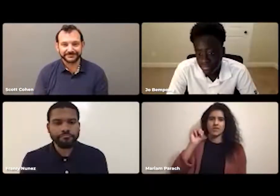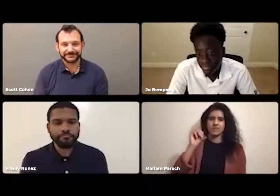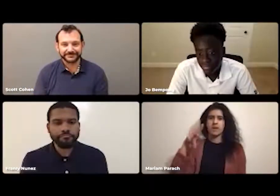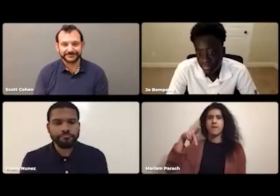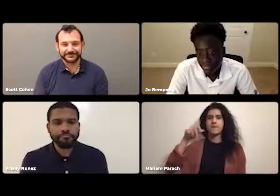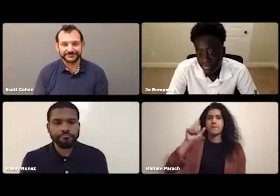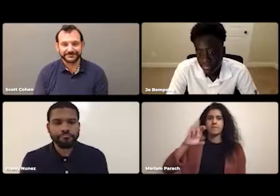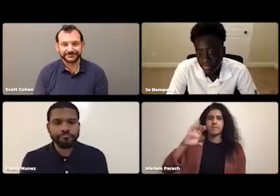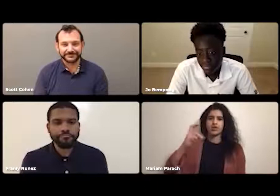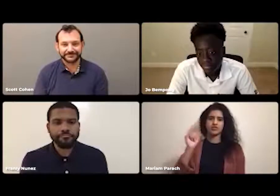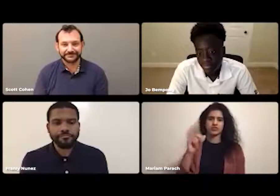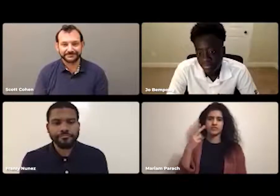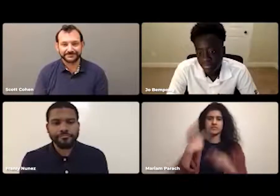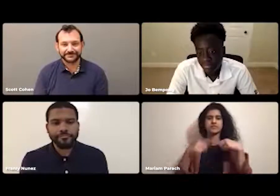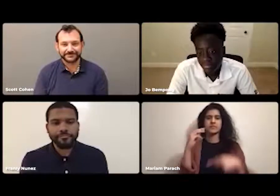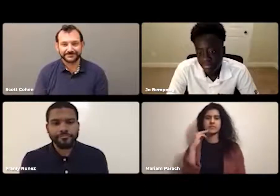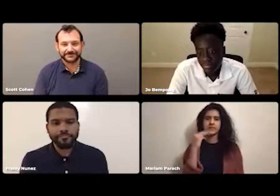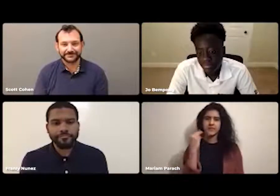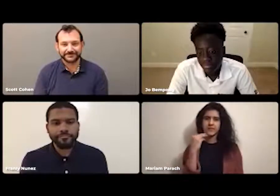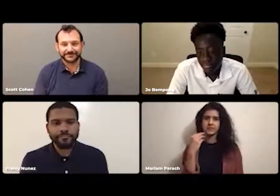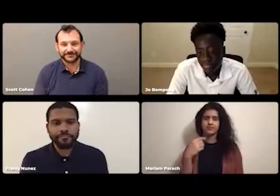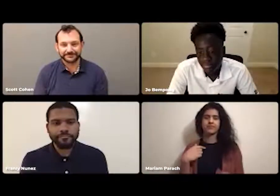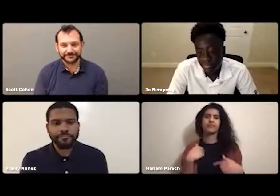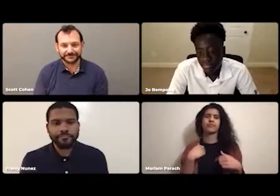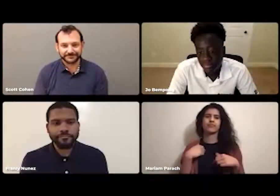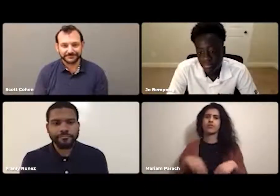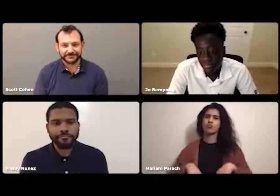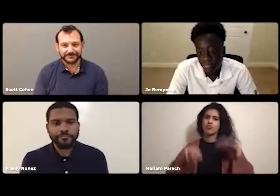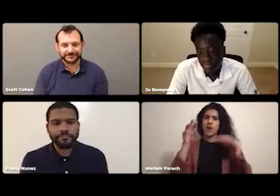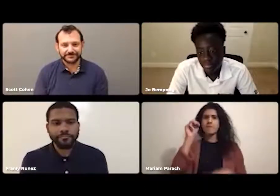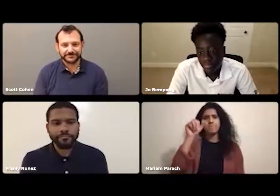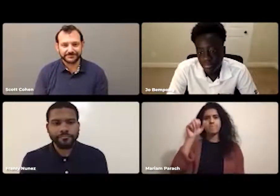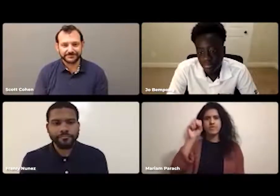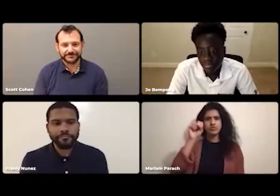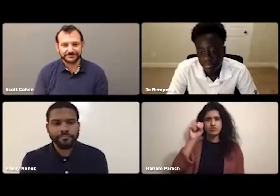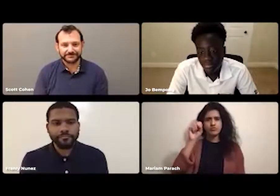This is my sign name.